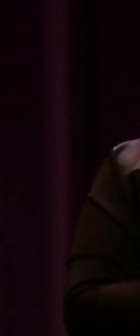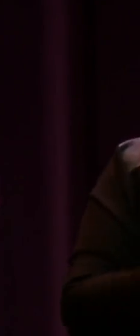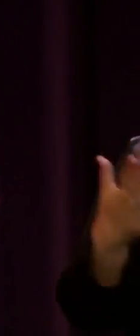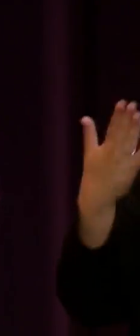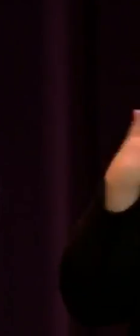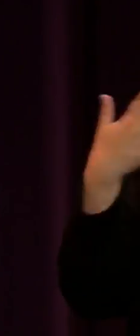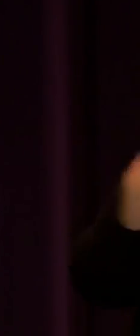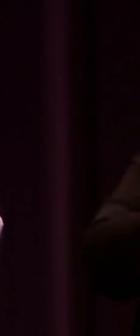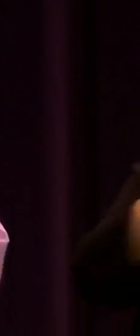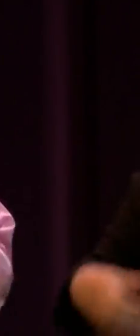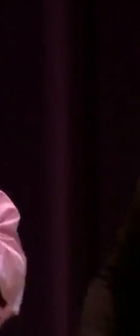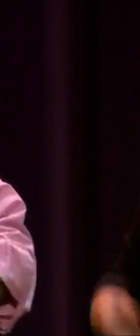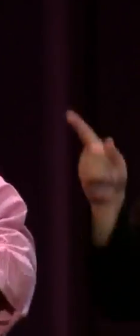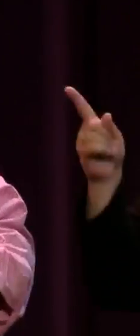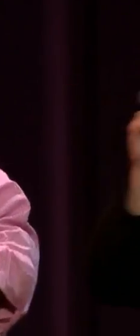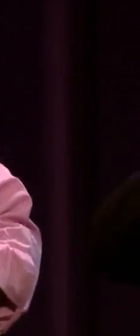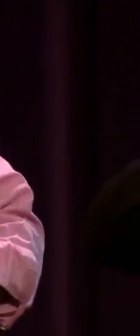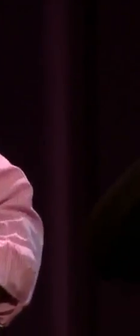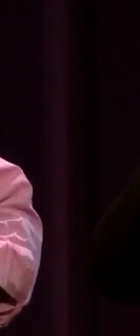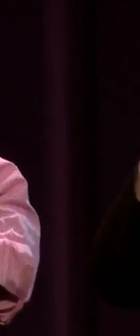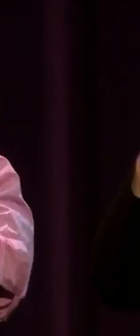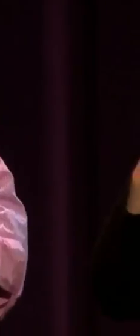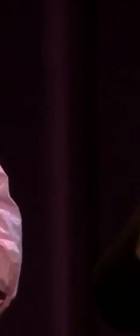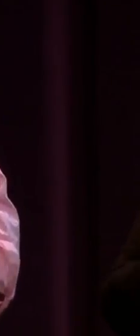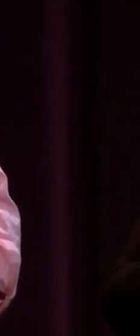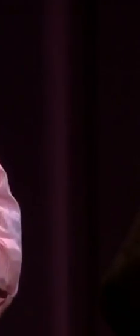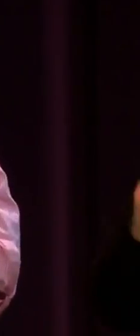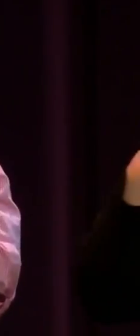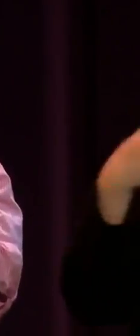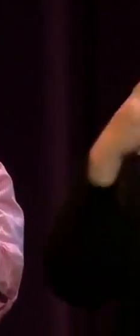SHE'S GOING TO BE SURPRISED FOR HAVING THIS BECAUSE IT HAS